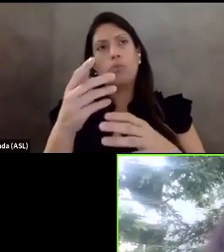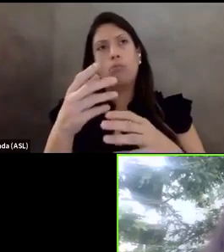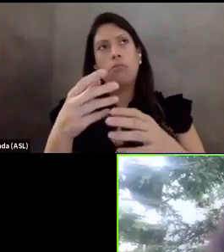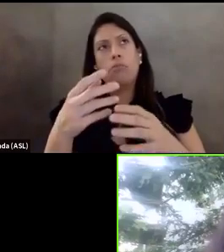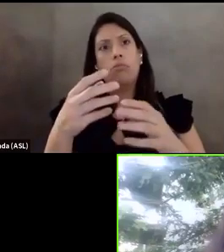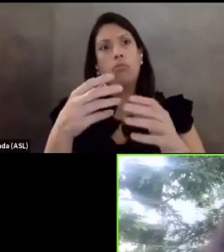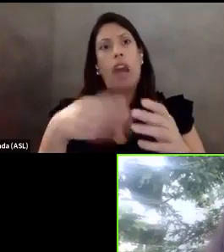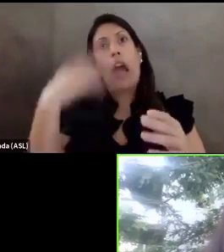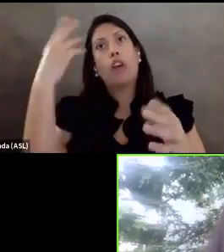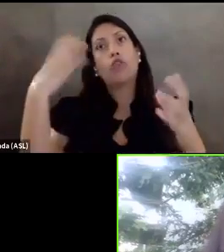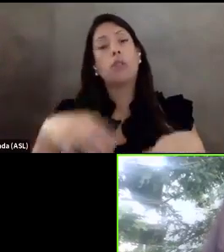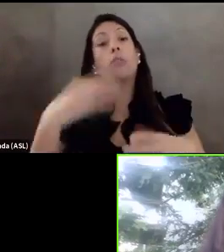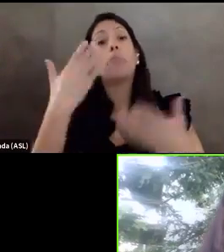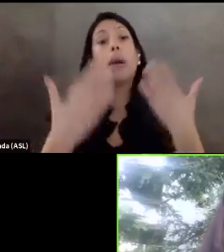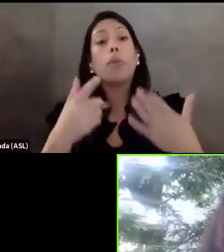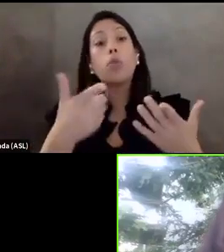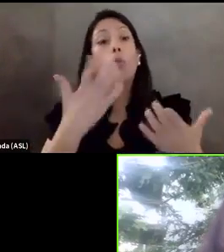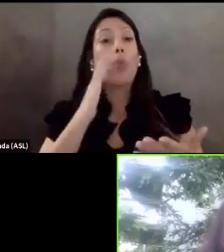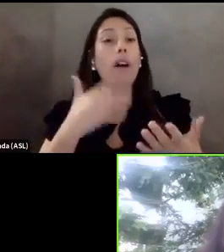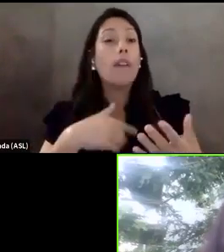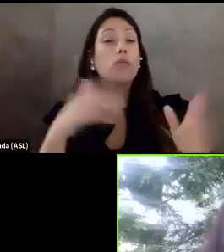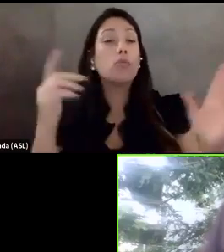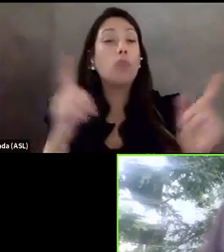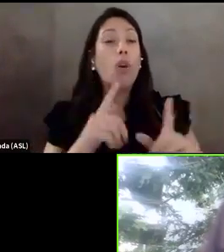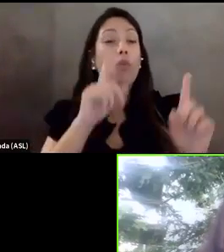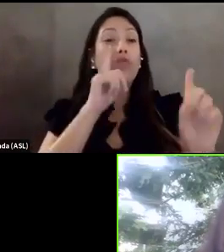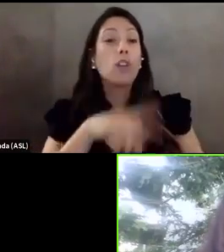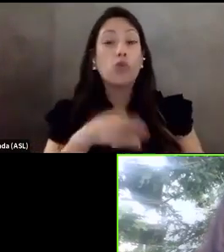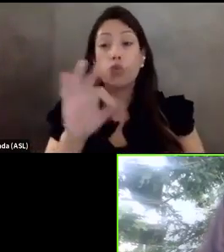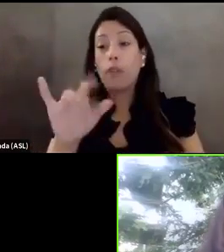may have a mild reaction to the influenza vaccine.